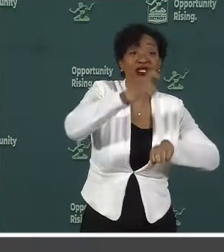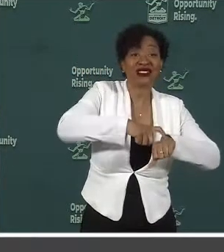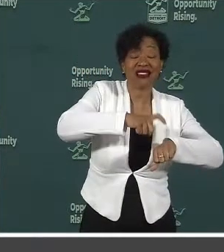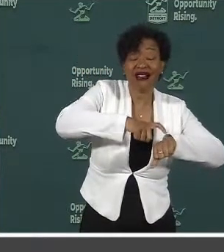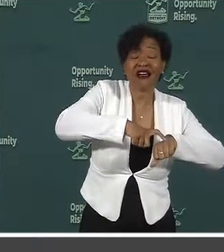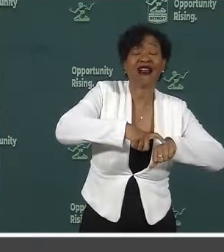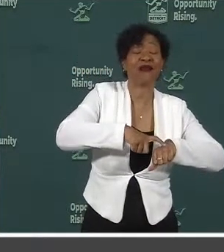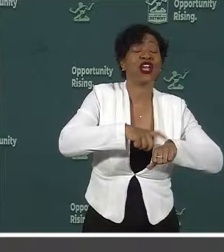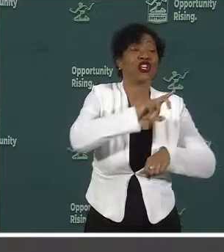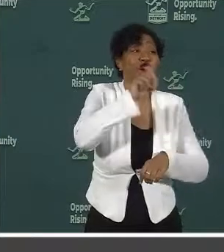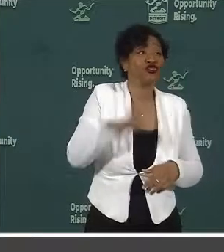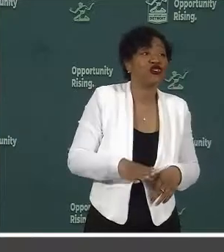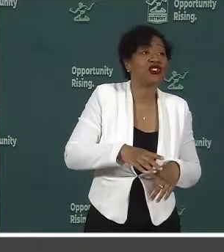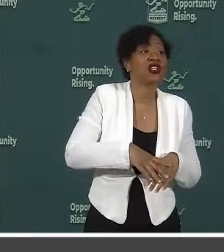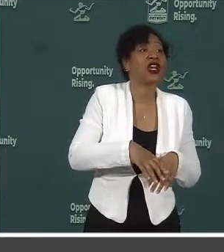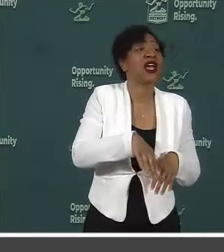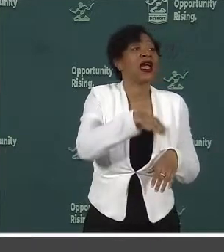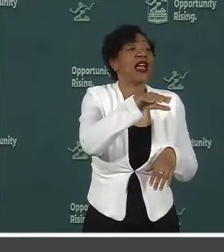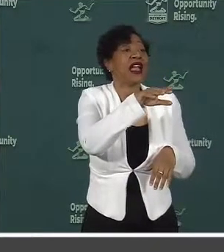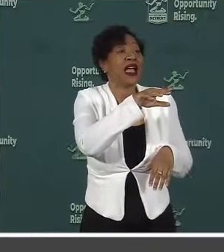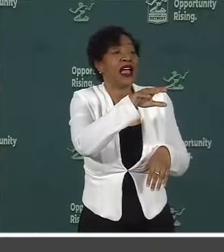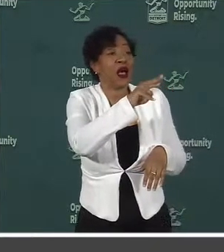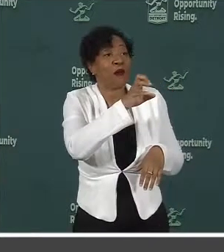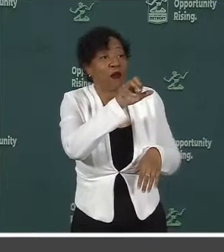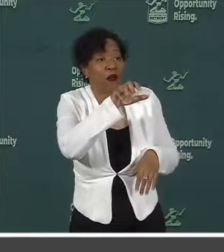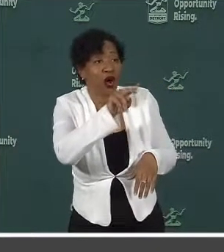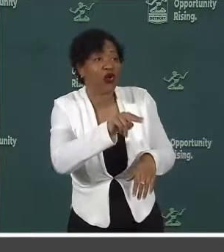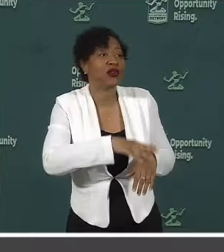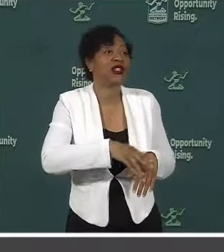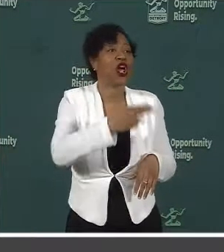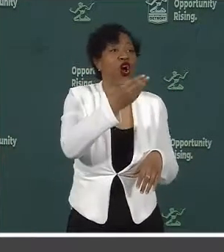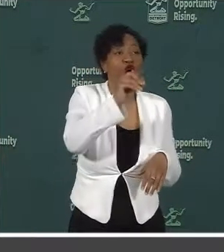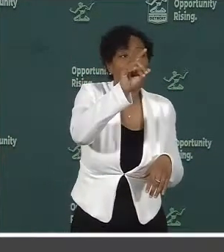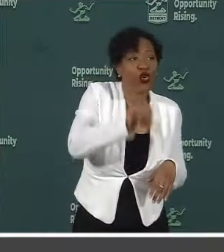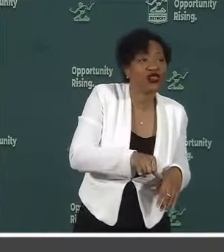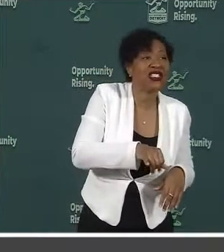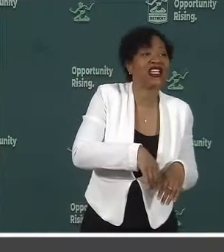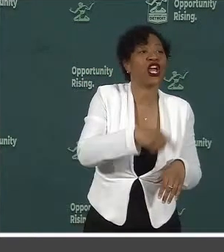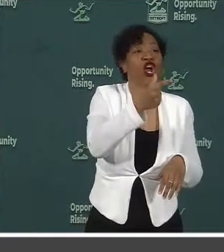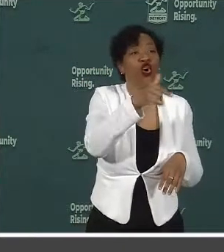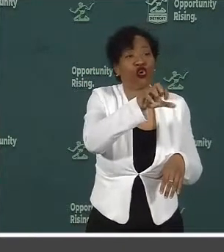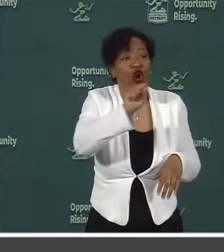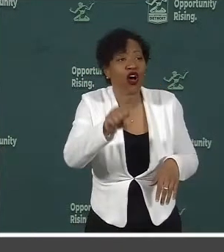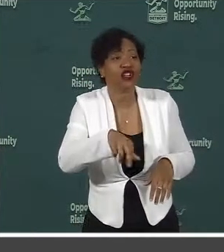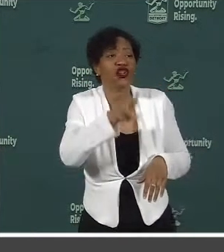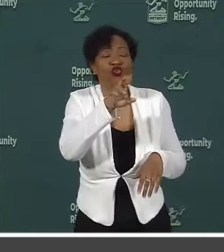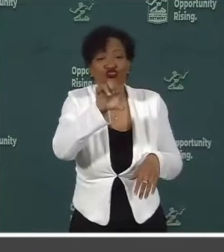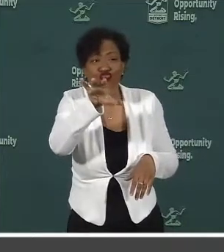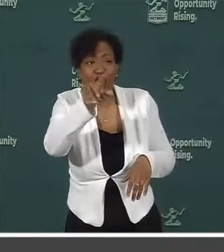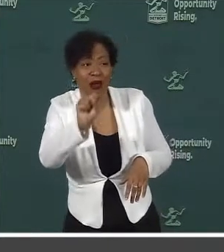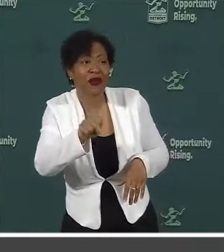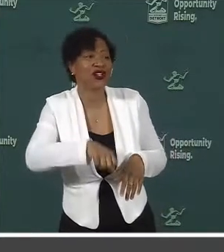HOSIE TOM GOLOS ROY ROBERTS LARRY BRINKER JIM THROW CAME TOGETHER AND SAID WE'RE GOING TO DO THIS AS DETROITERS AND